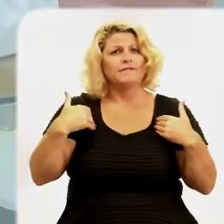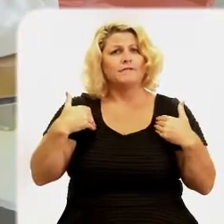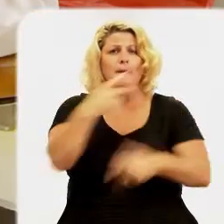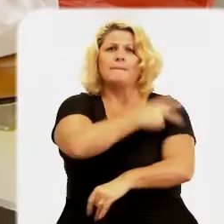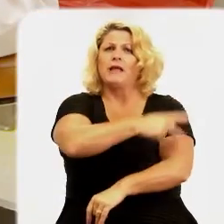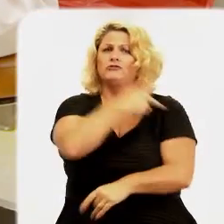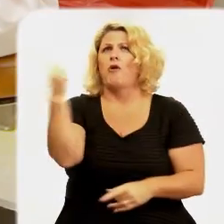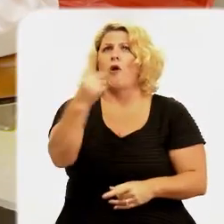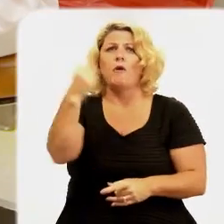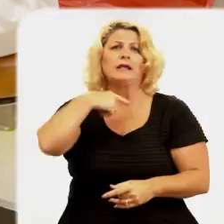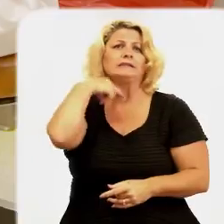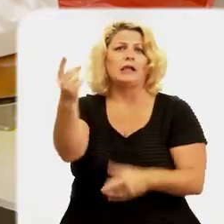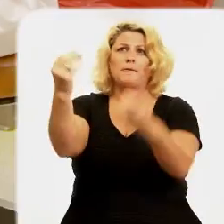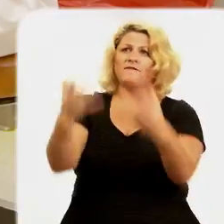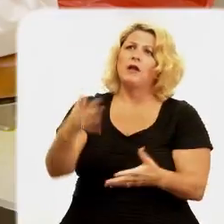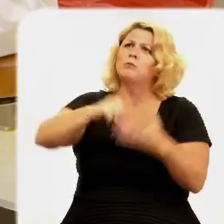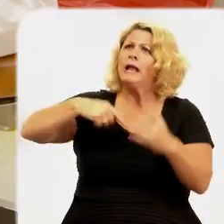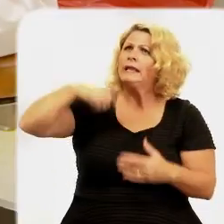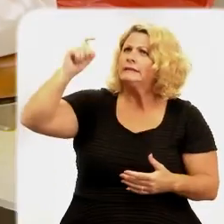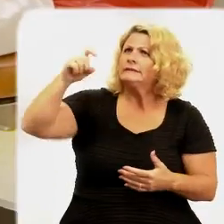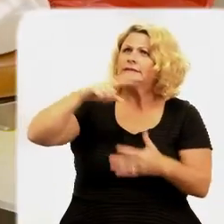Patients should always tell providers exactly what they need.